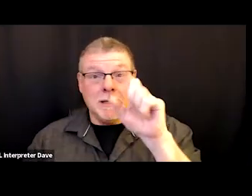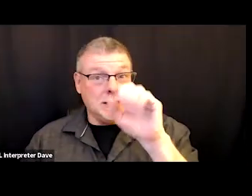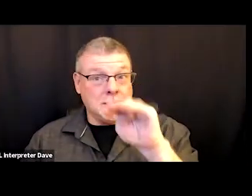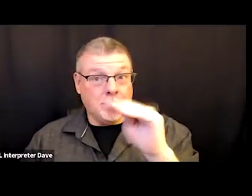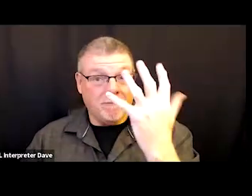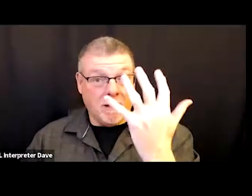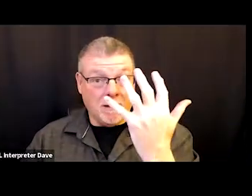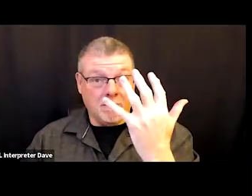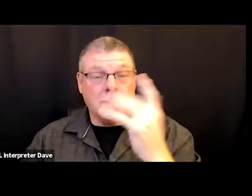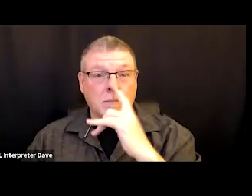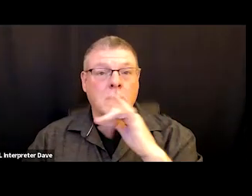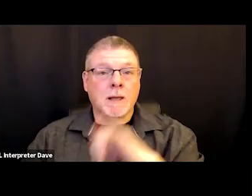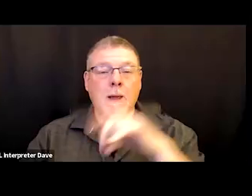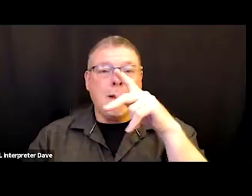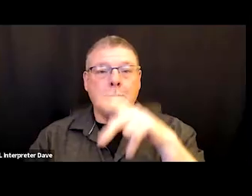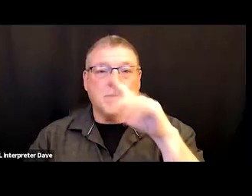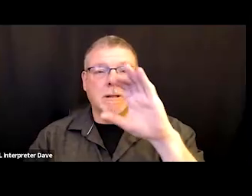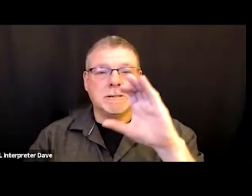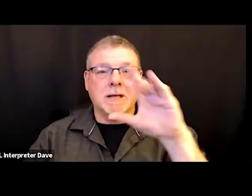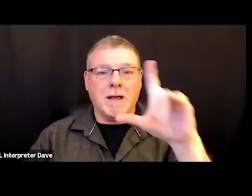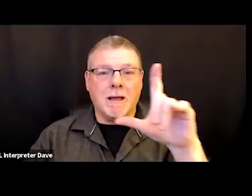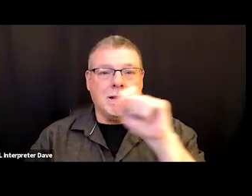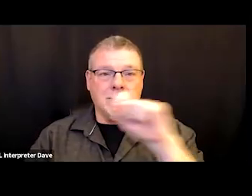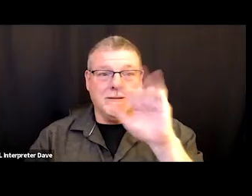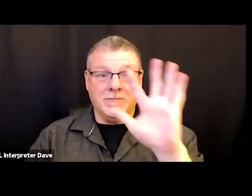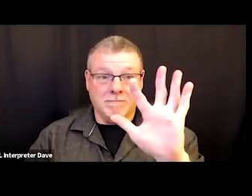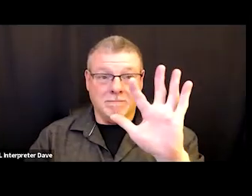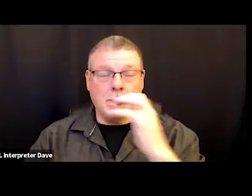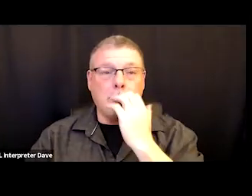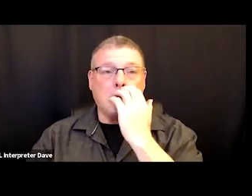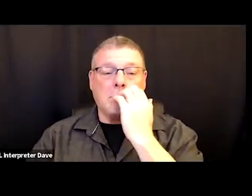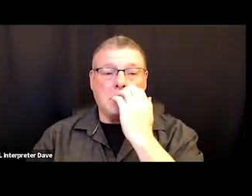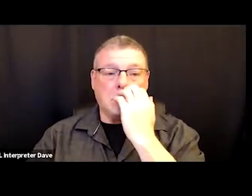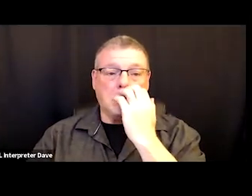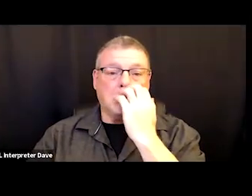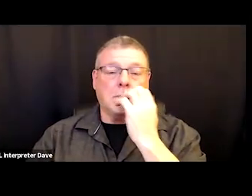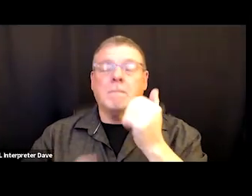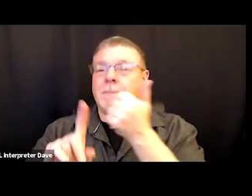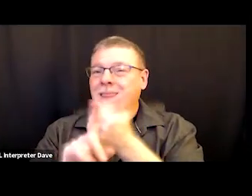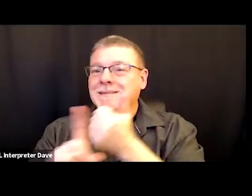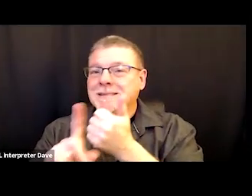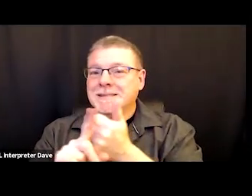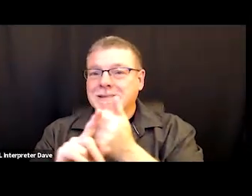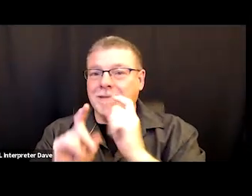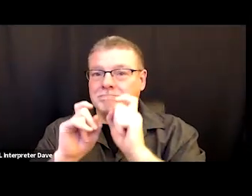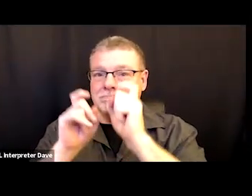also known as the PCL-5, is a self-administered targeted clinical assessment.